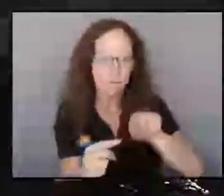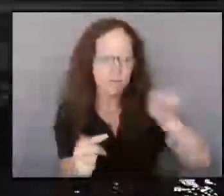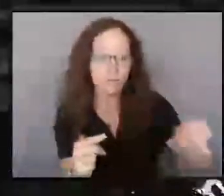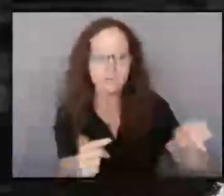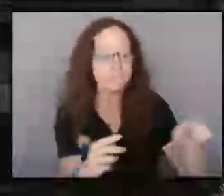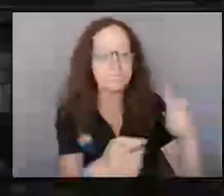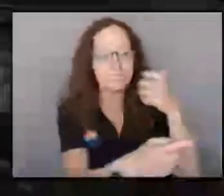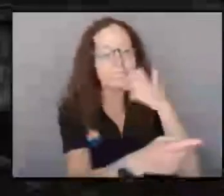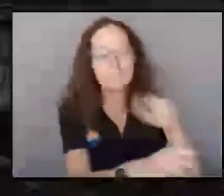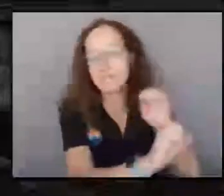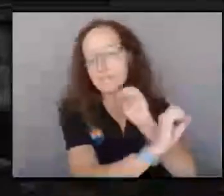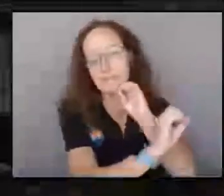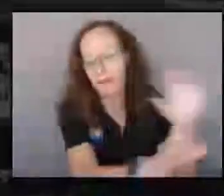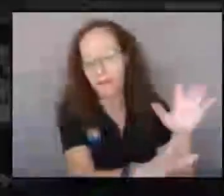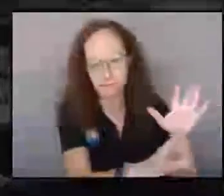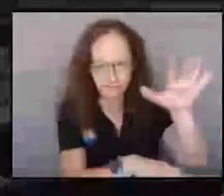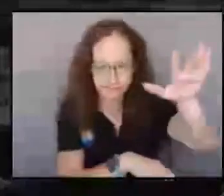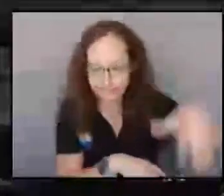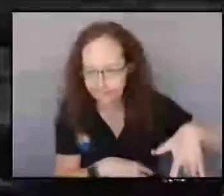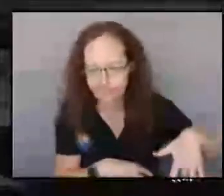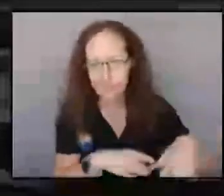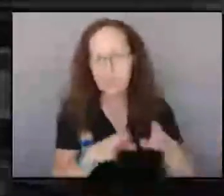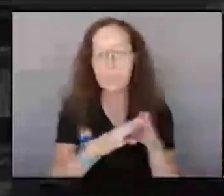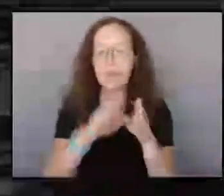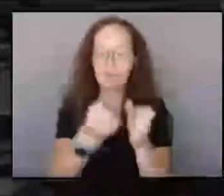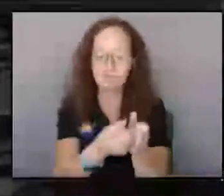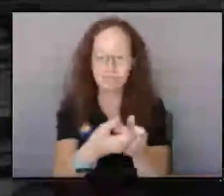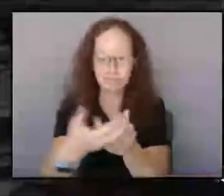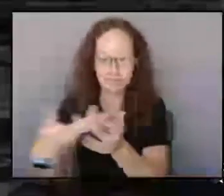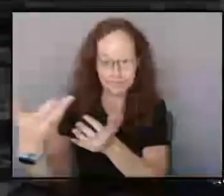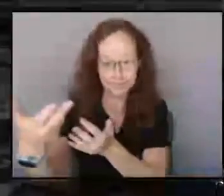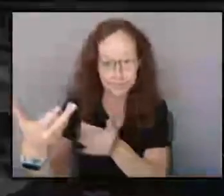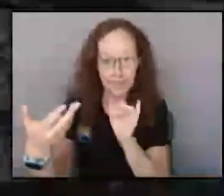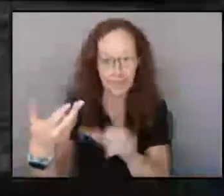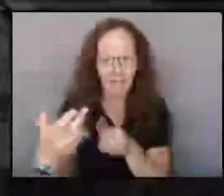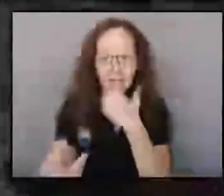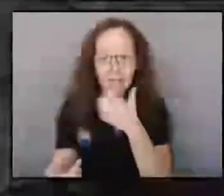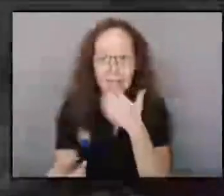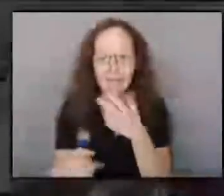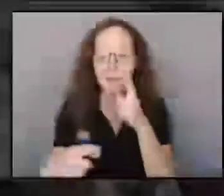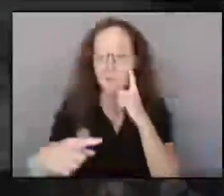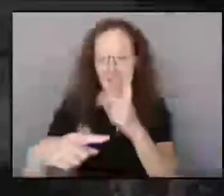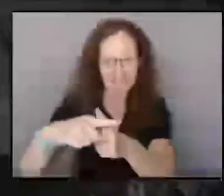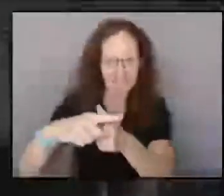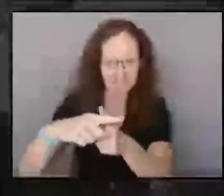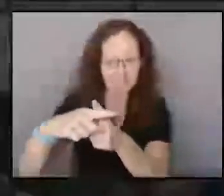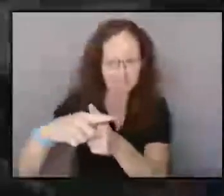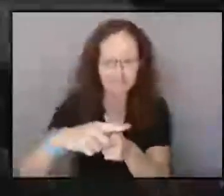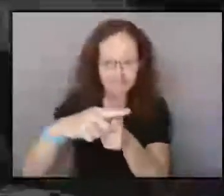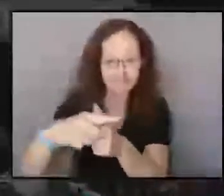THIS BURN RIGHT HERE IN THE CROSSHAIRS AND THEN THIS ONE RIGHT HERE.